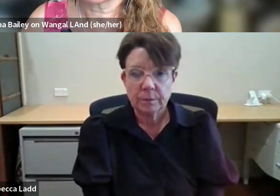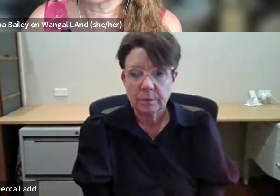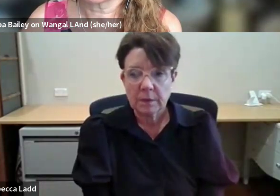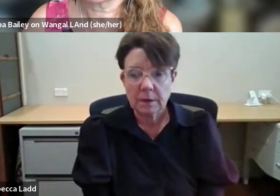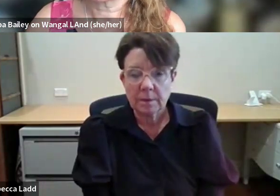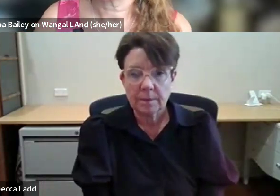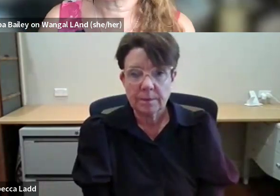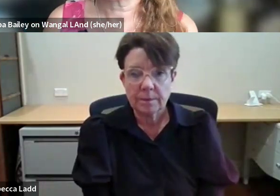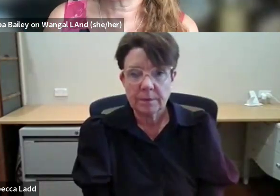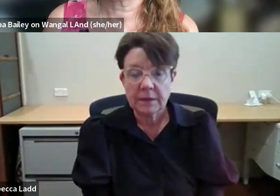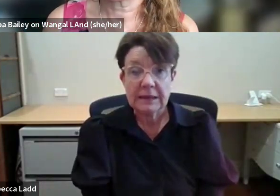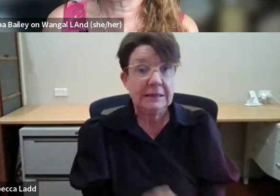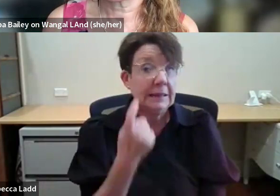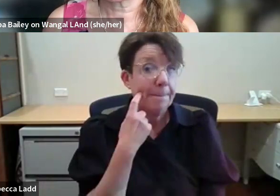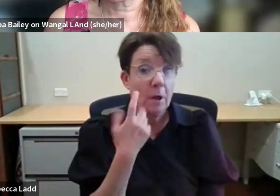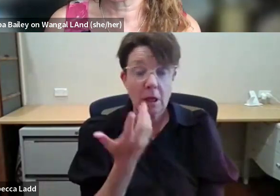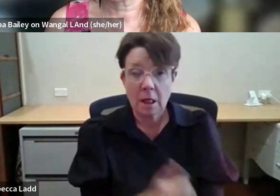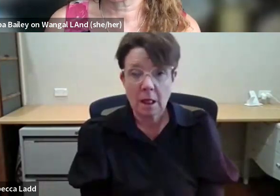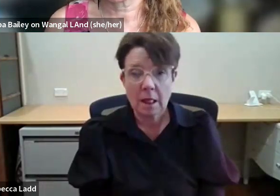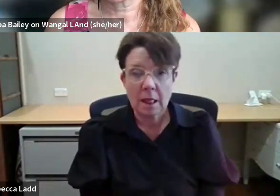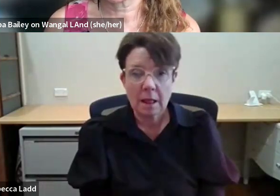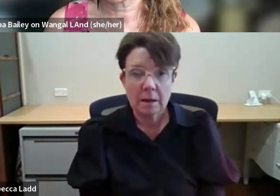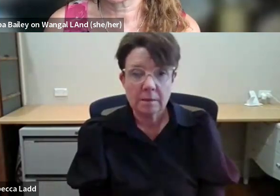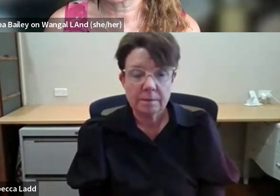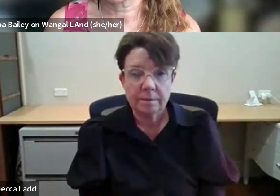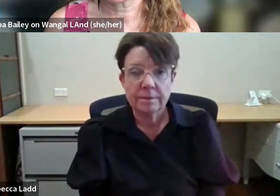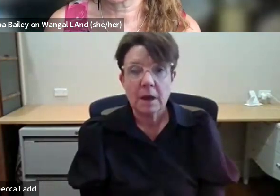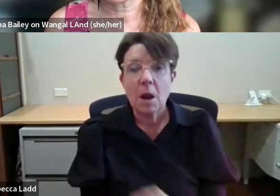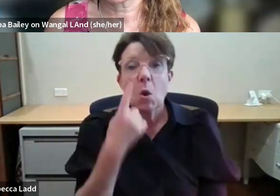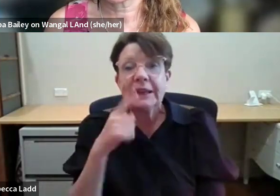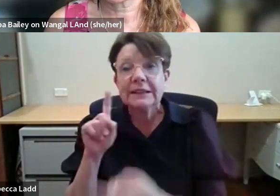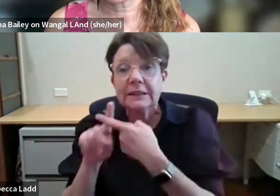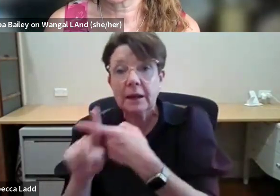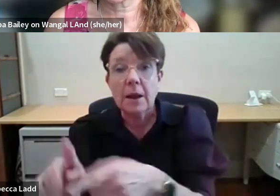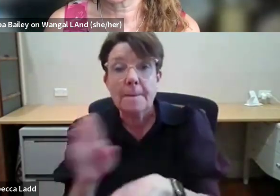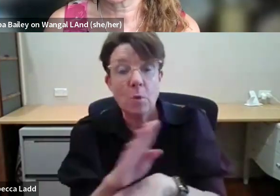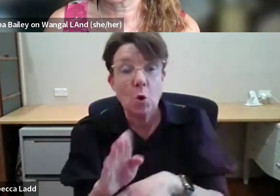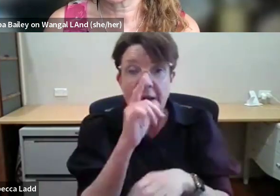sustainability, the board has the ability to make sure its staff are taken care of. To make